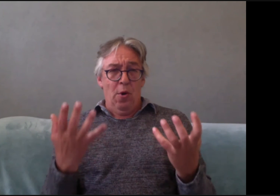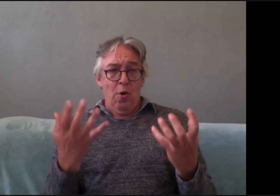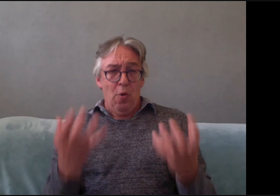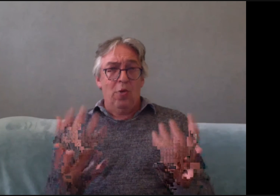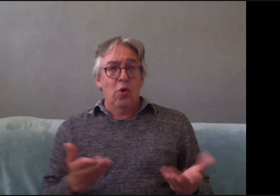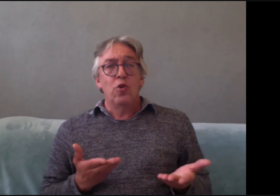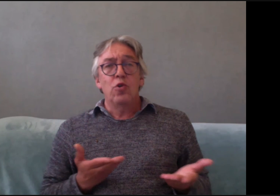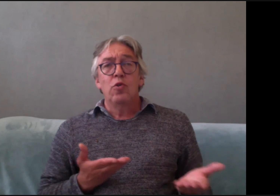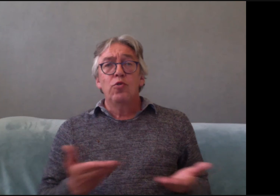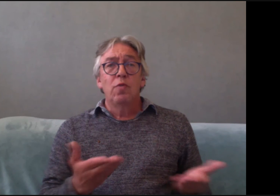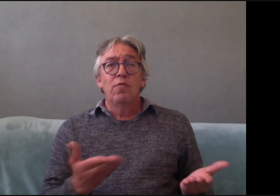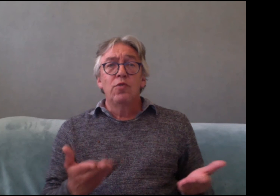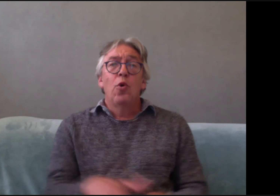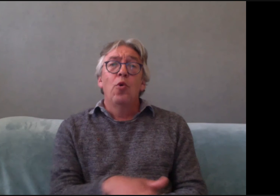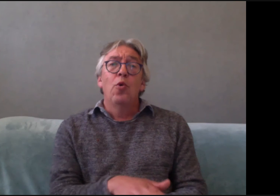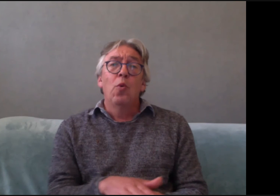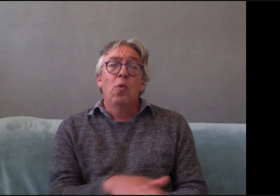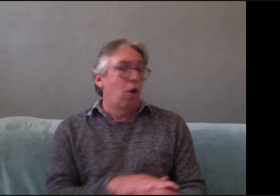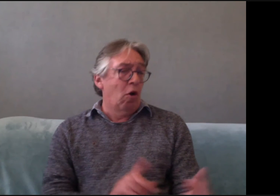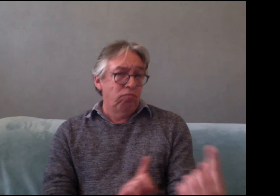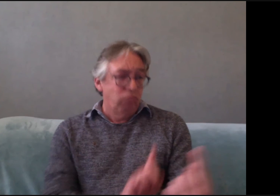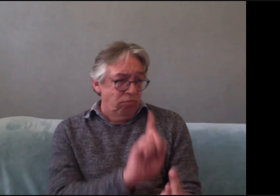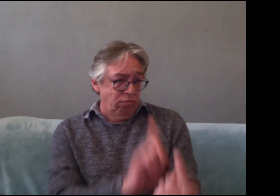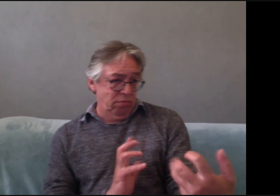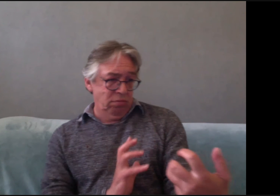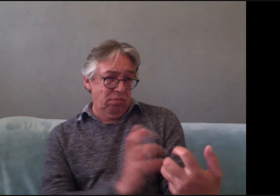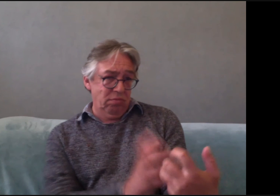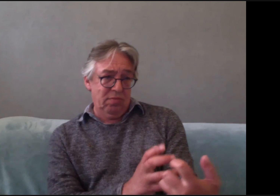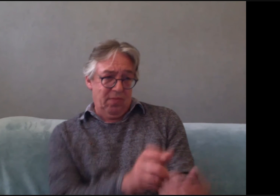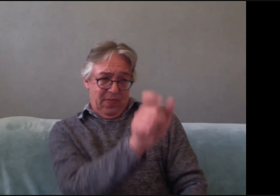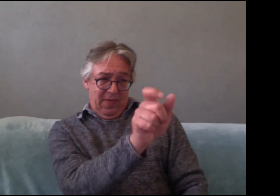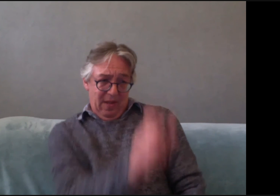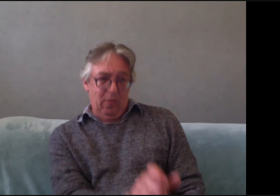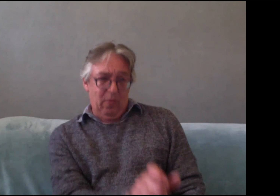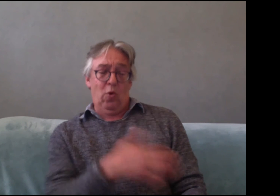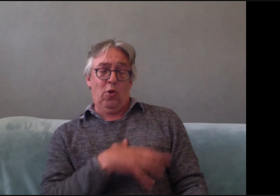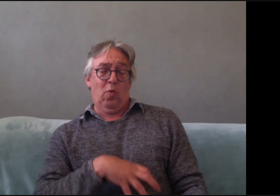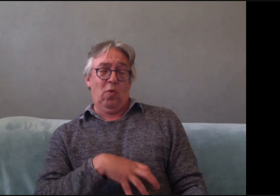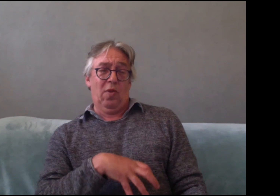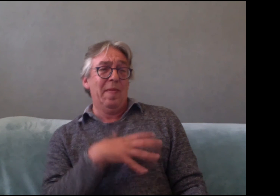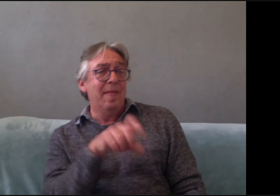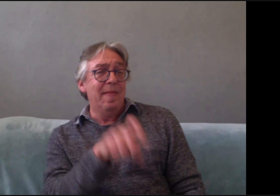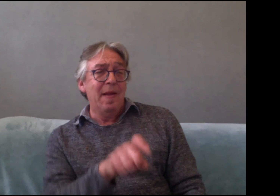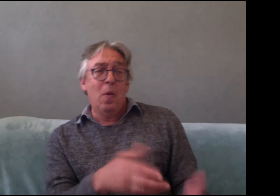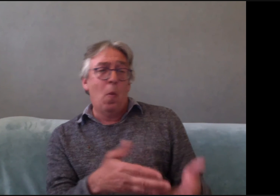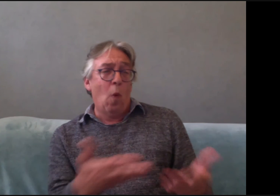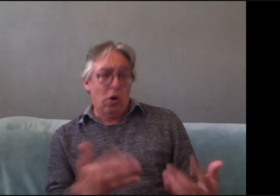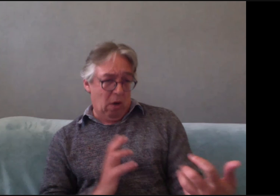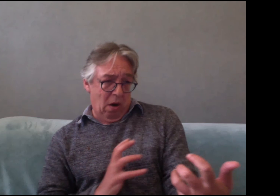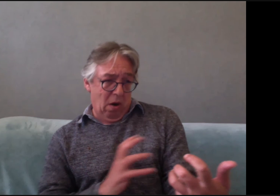looking at the needs and expectations of the end users. This will be the line to take for our investment